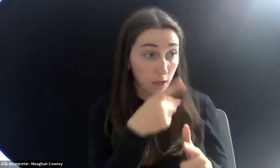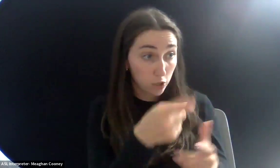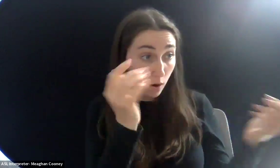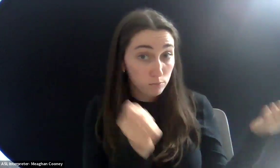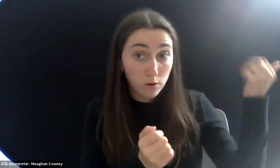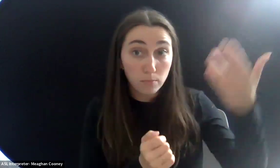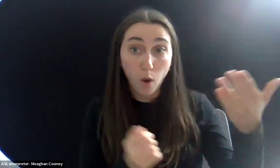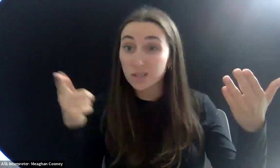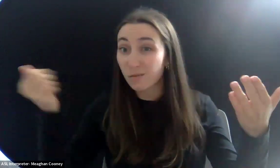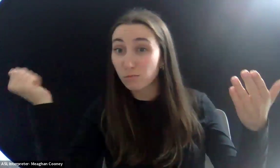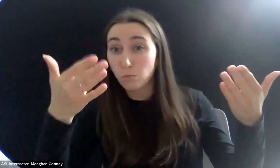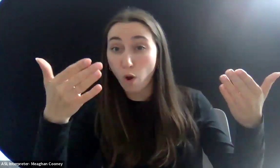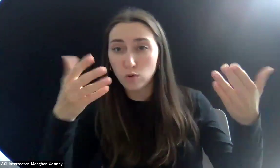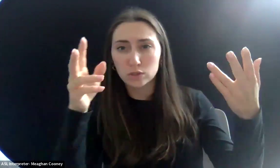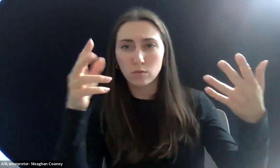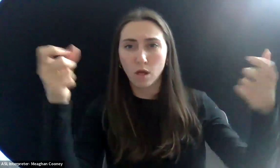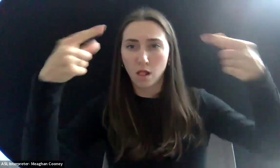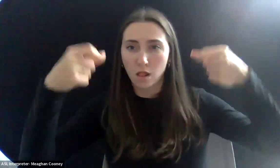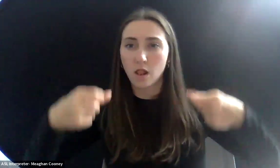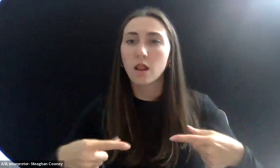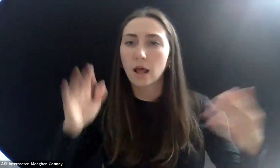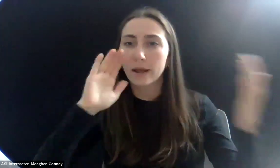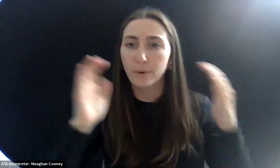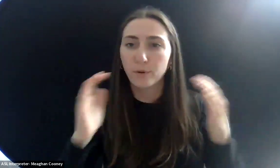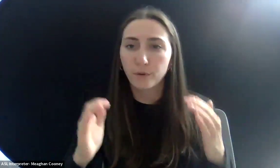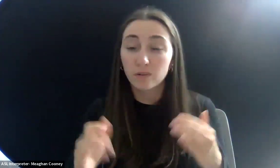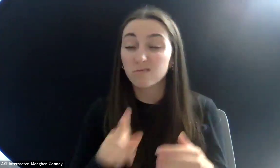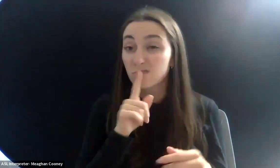compares to that as well. So it's a completely optional thing.